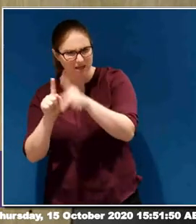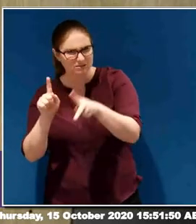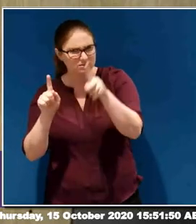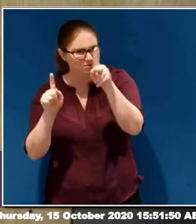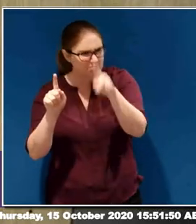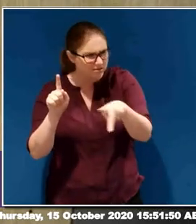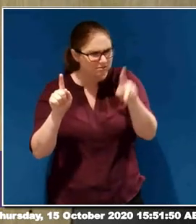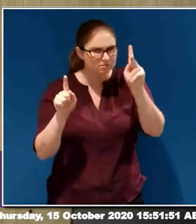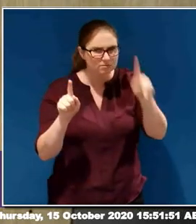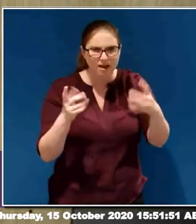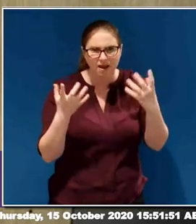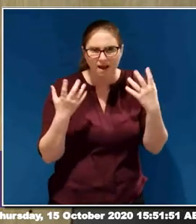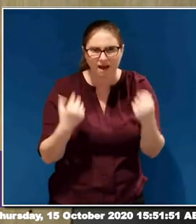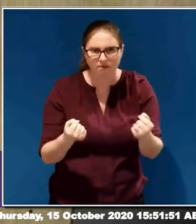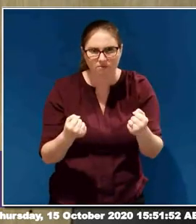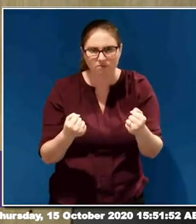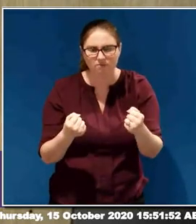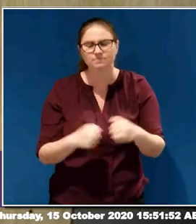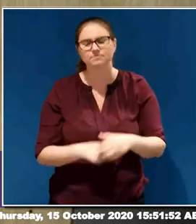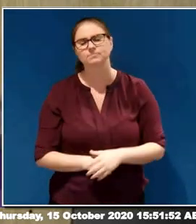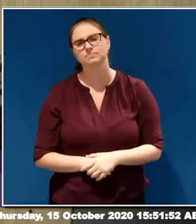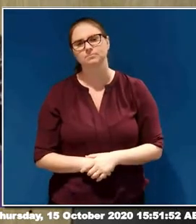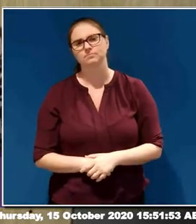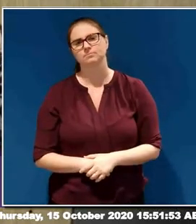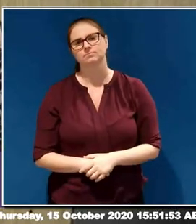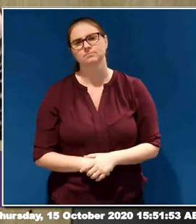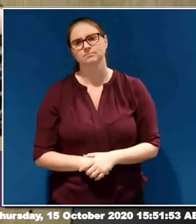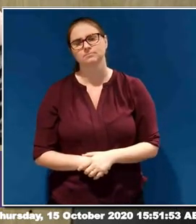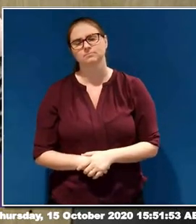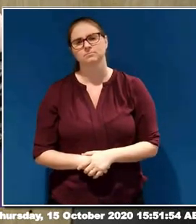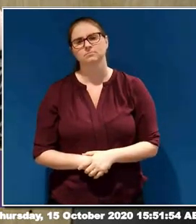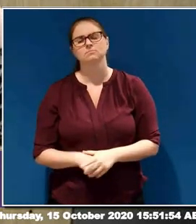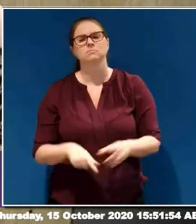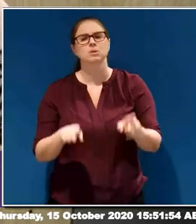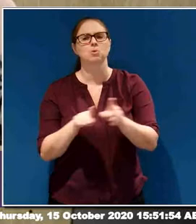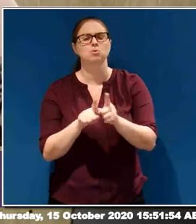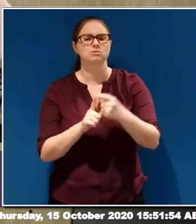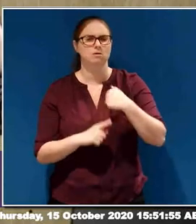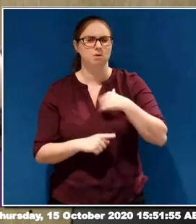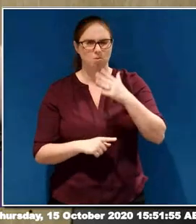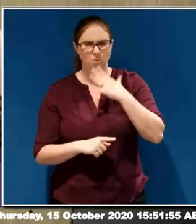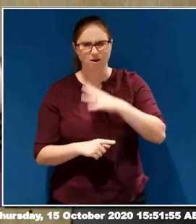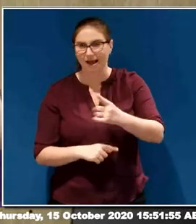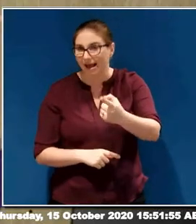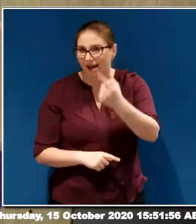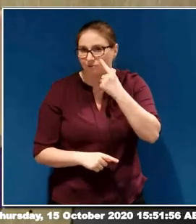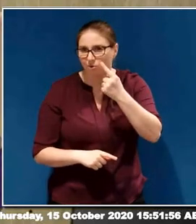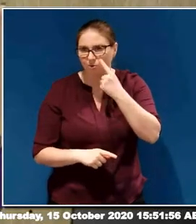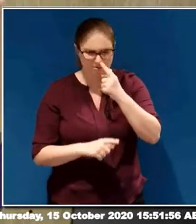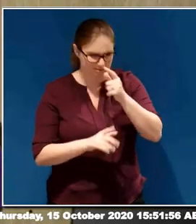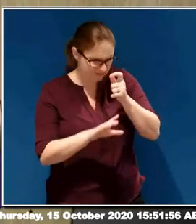which is work out, OK, because you can have - when we look at data we look